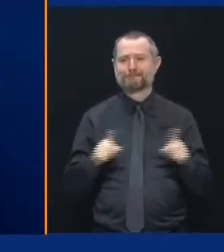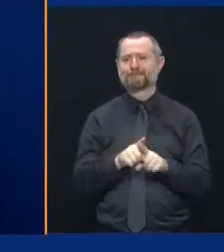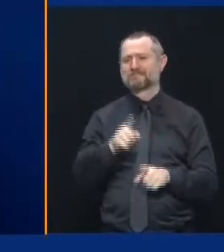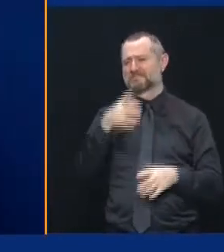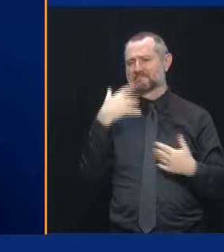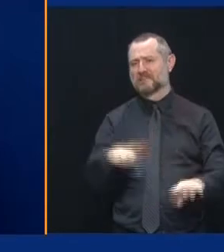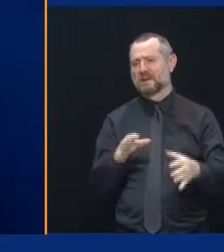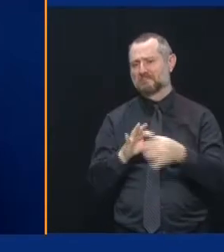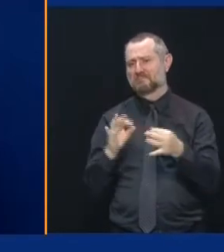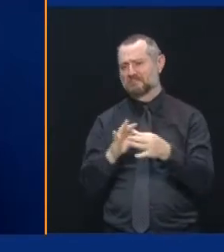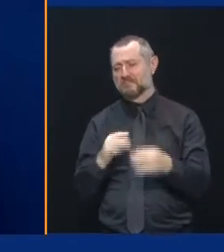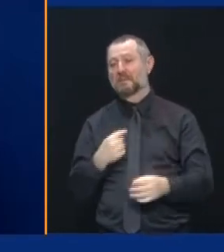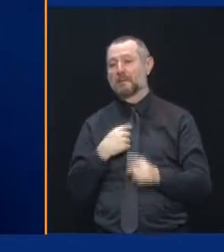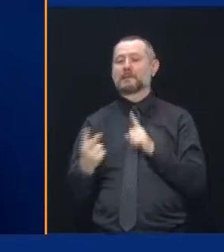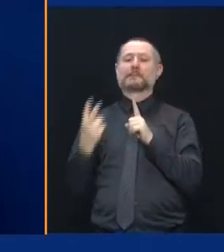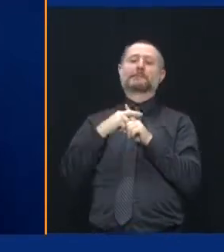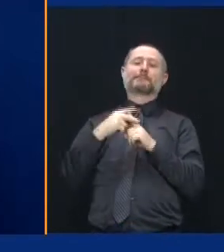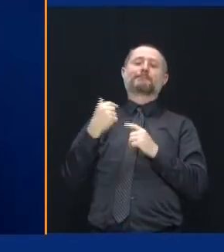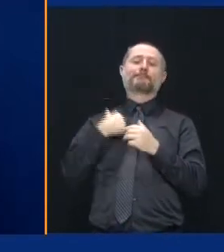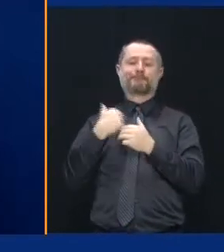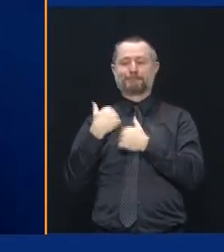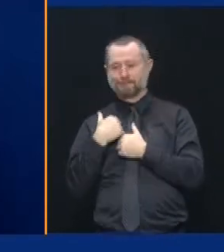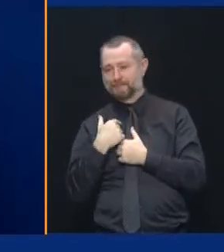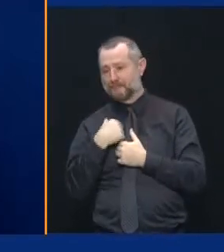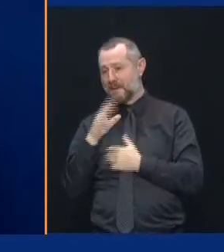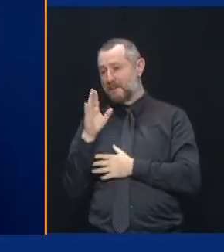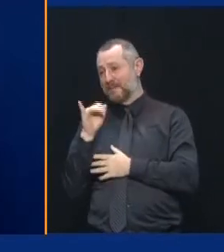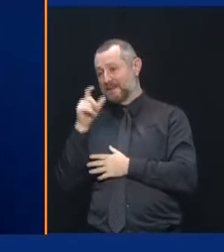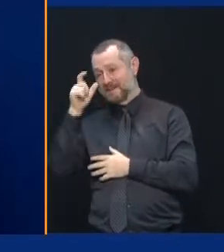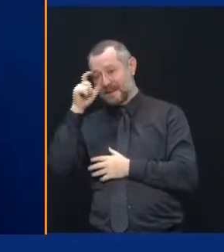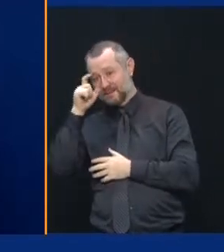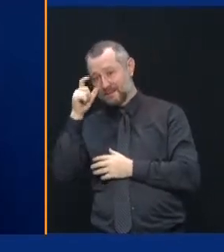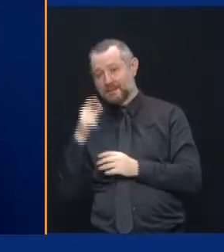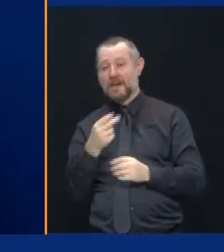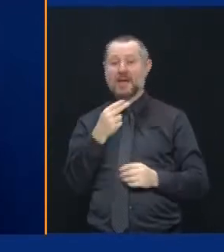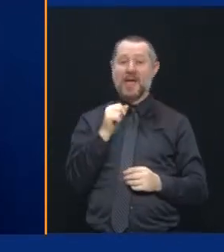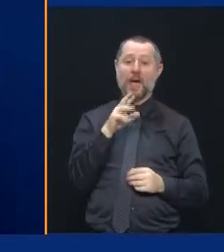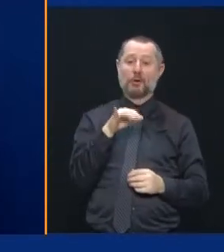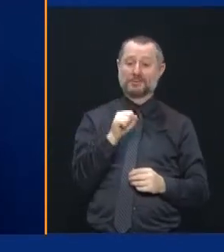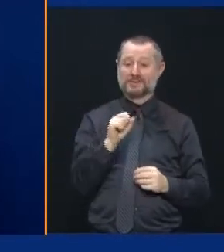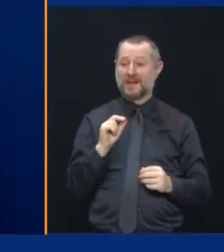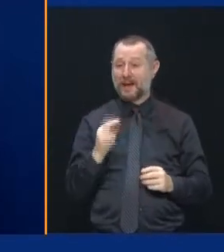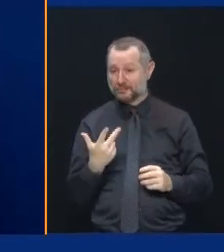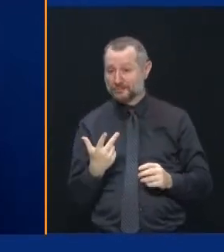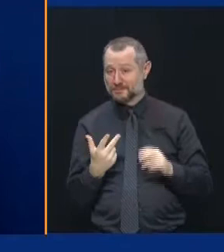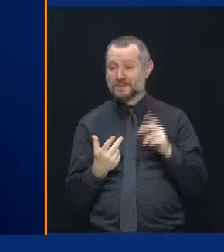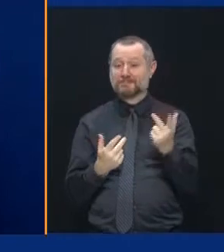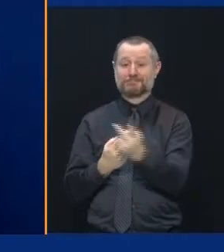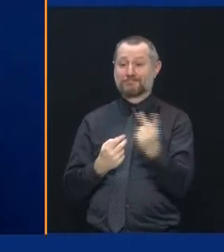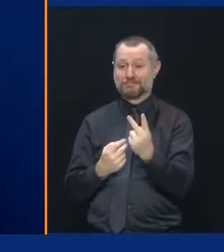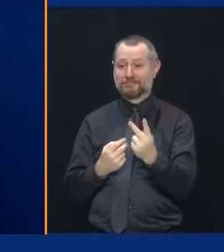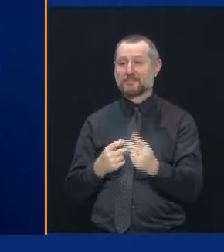AND THANK YOU, GOVERNOR CUOMO, FOR HAVING US HERE TODAY.